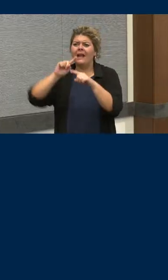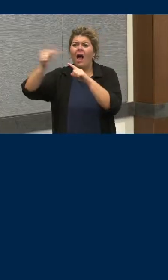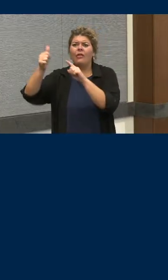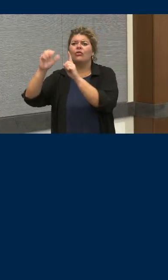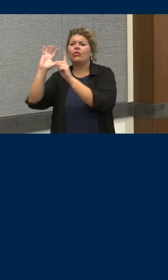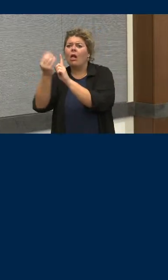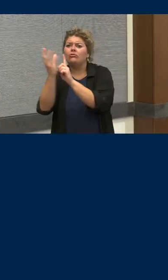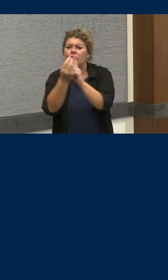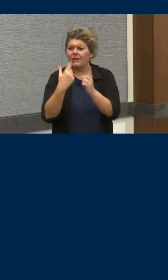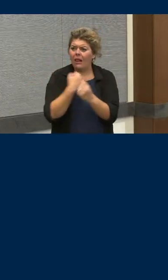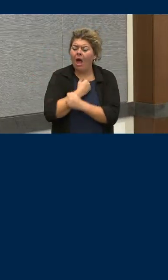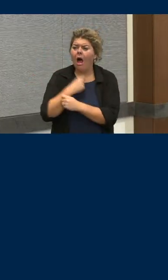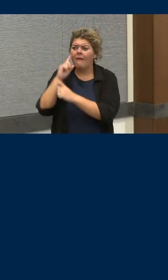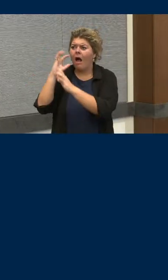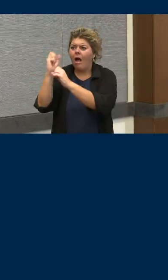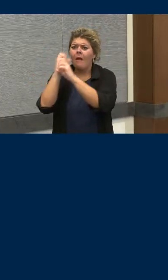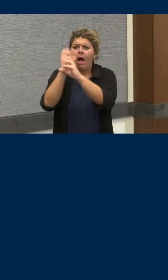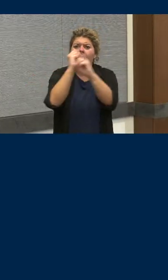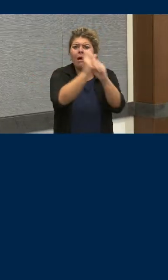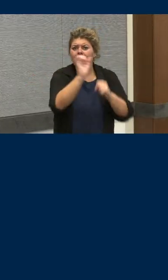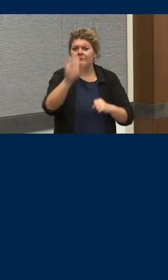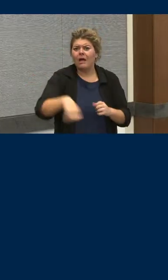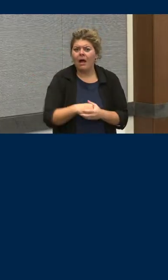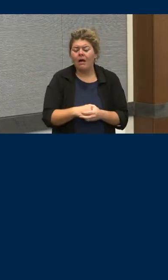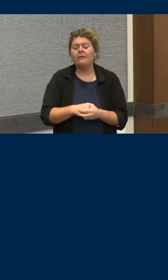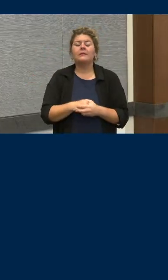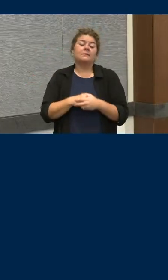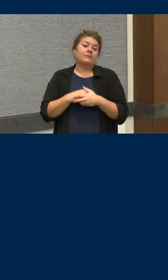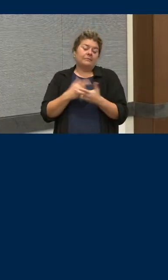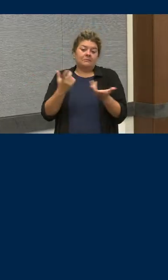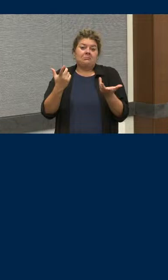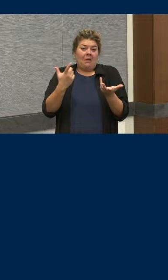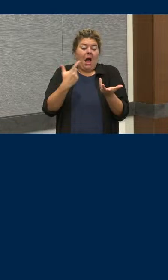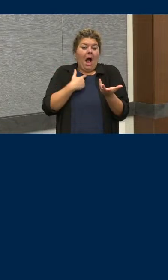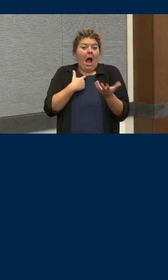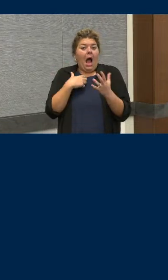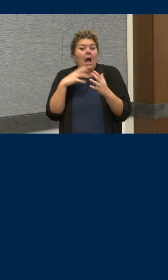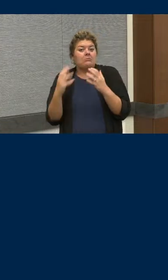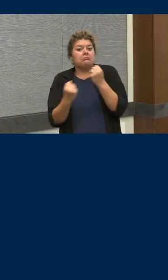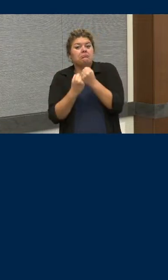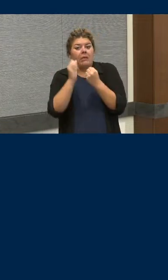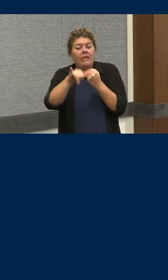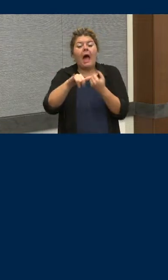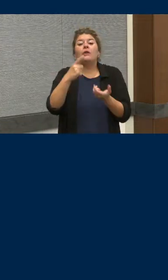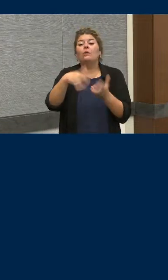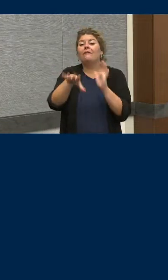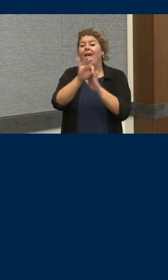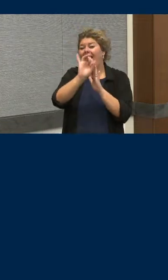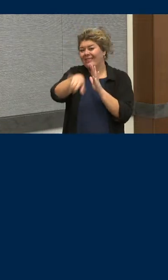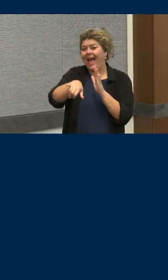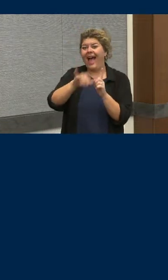point, they may find in ethnography a professional role